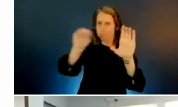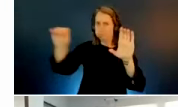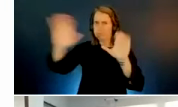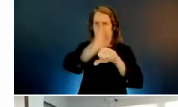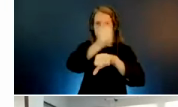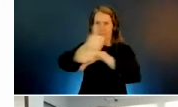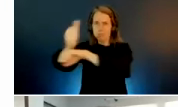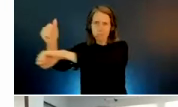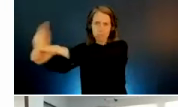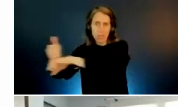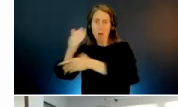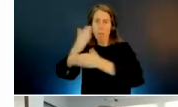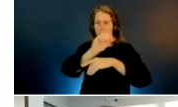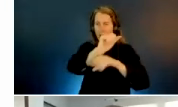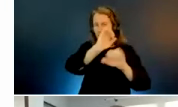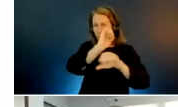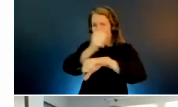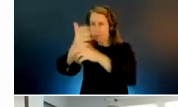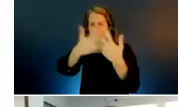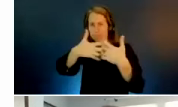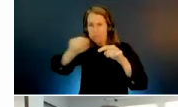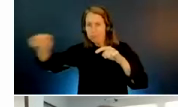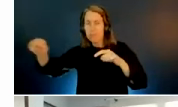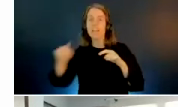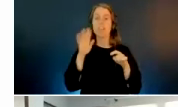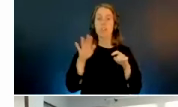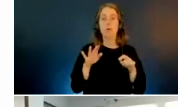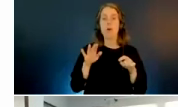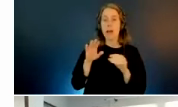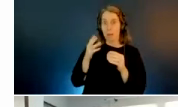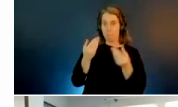um and you make your choices and then it spits the ballot back out and you can review your choices